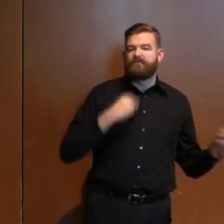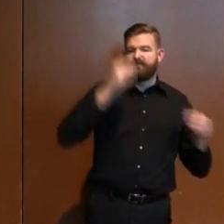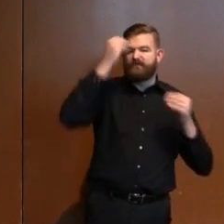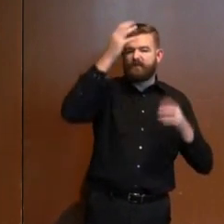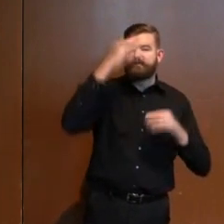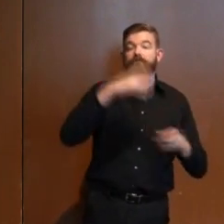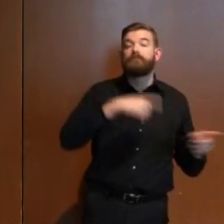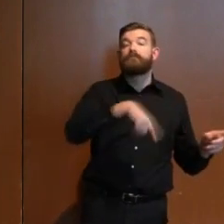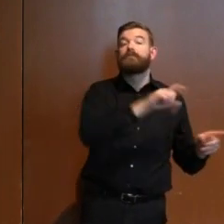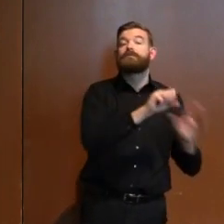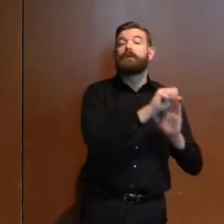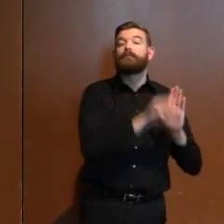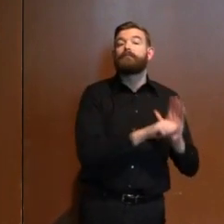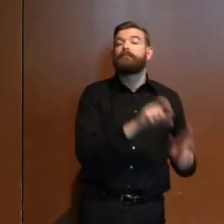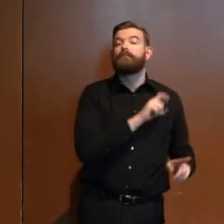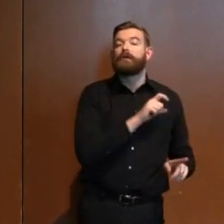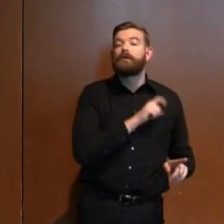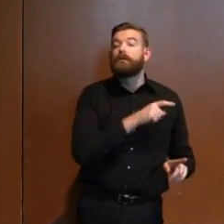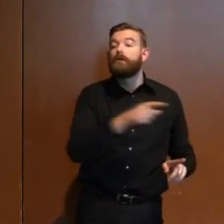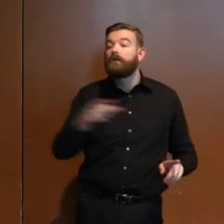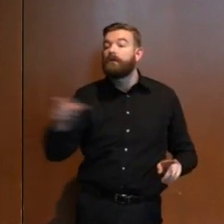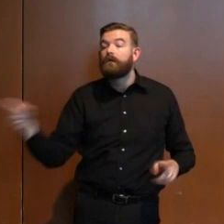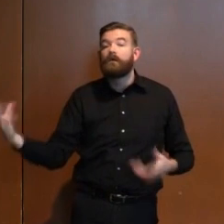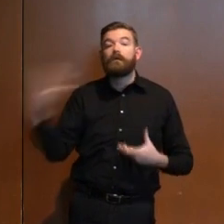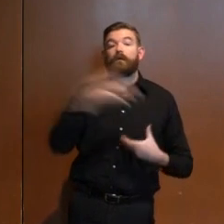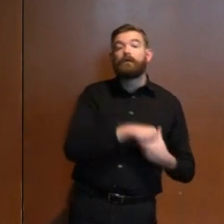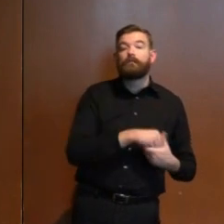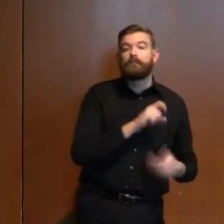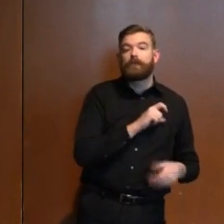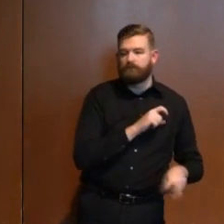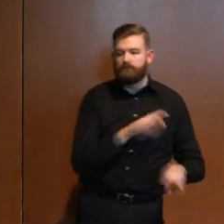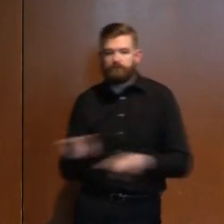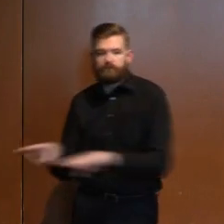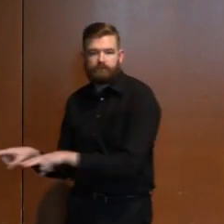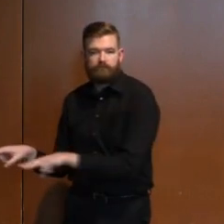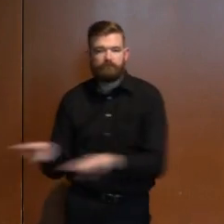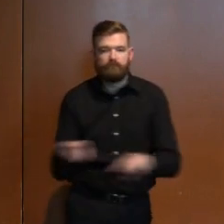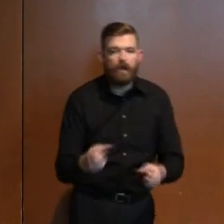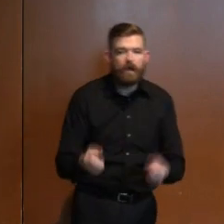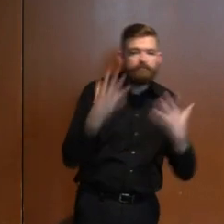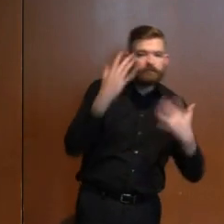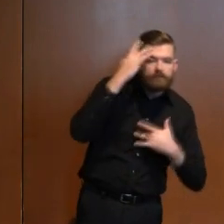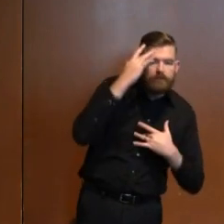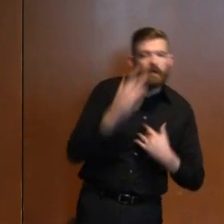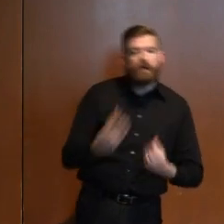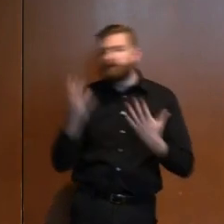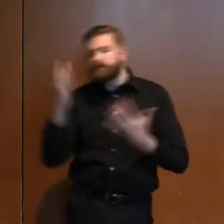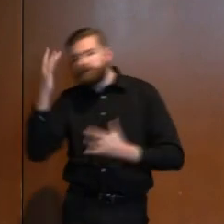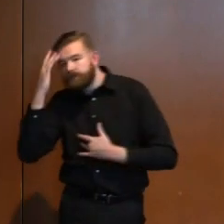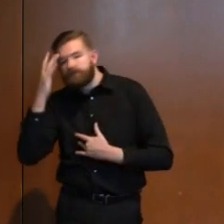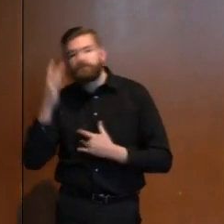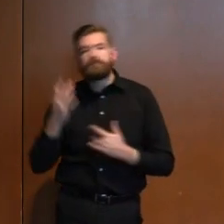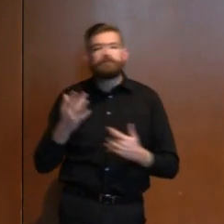RESPONDERS. WE OBVIOUSLY THE STATE POLICE TRACK ALL OF OUR ENLISTED AND CIVILIANS. WE HAD THAT DISCUSSION WITH THE